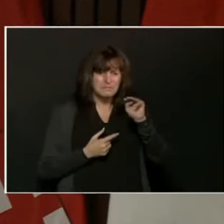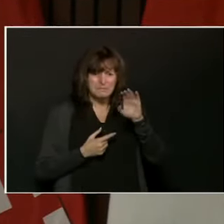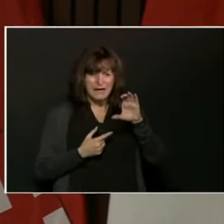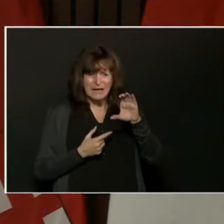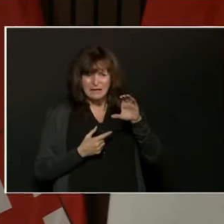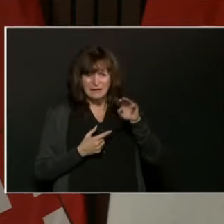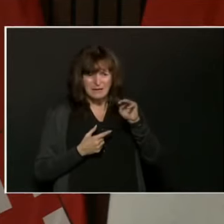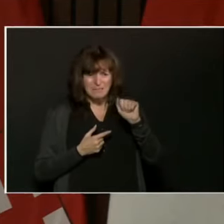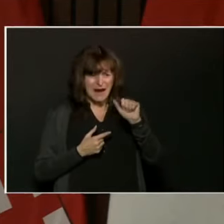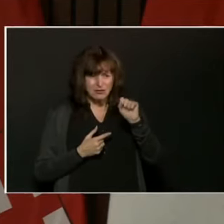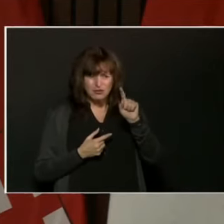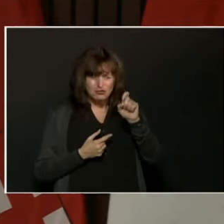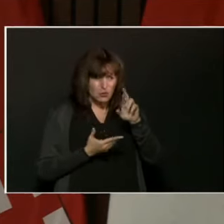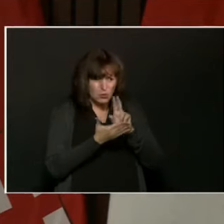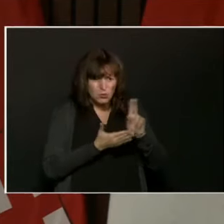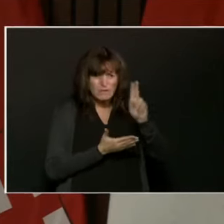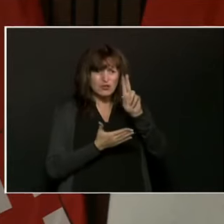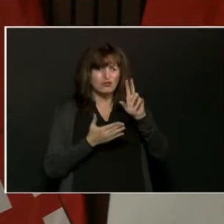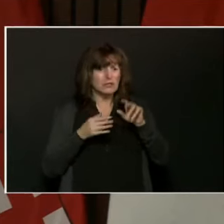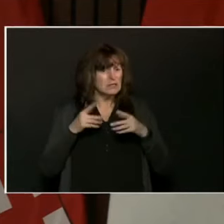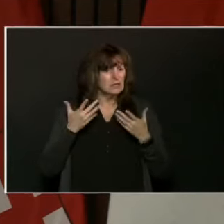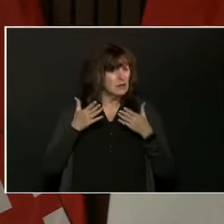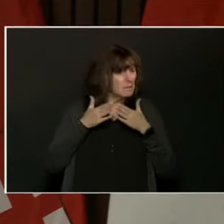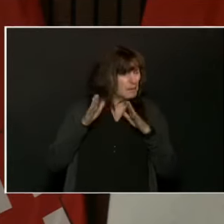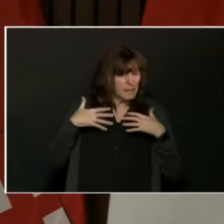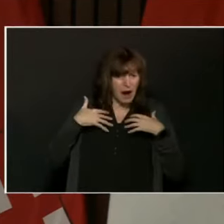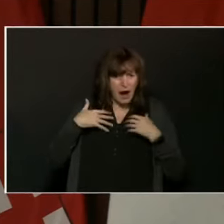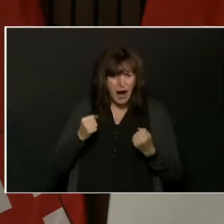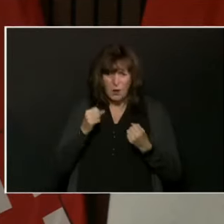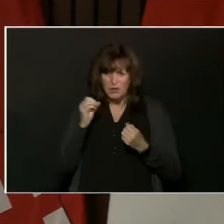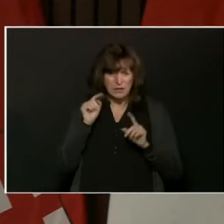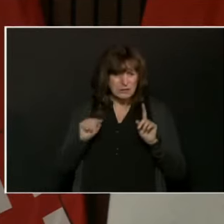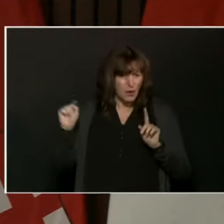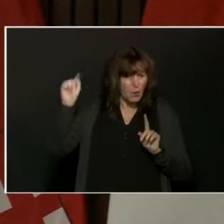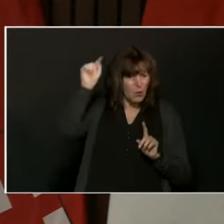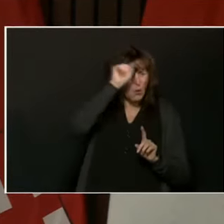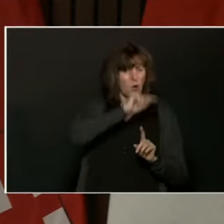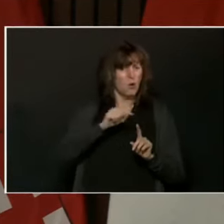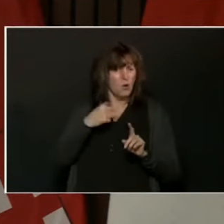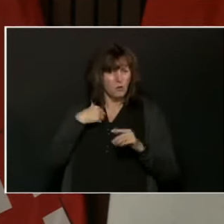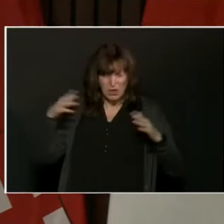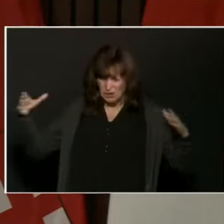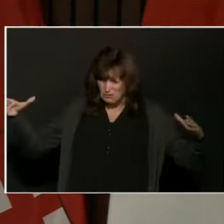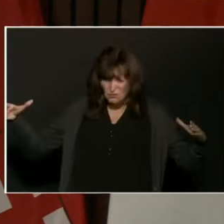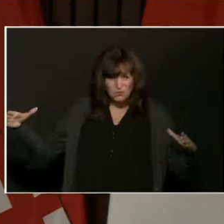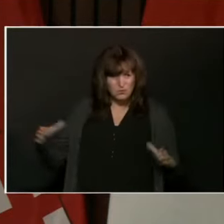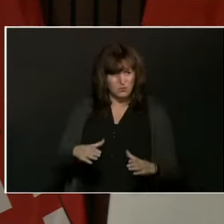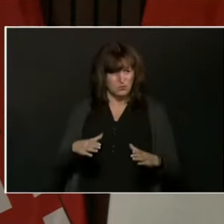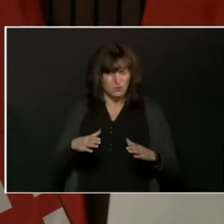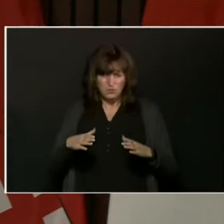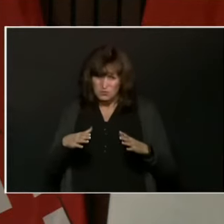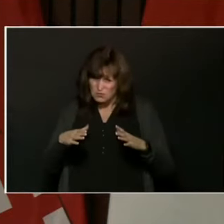TEAMS AT UNITY HEALTH, HERE IN TORONTO, TEAMS AT MCMASTER